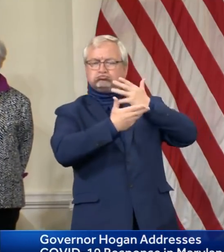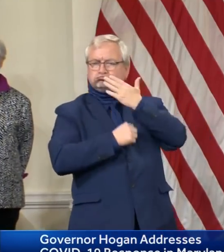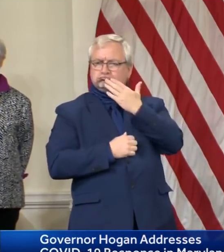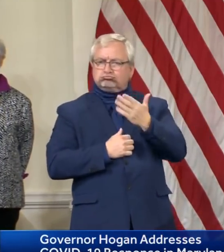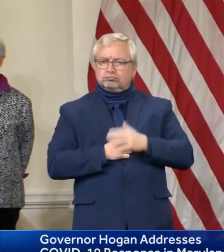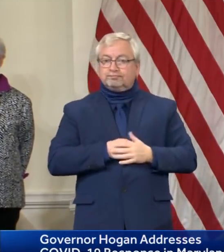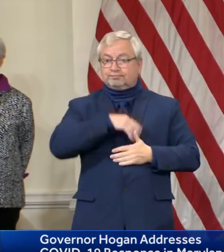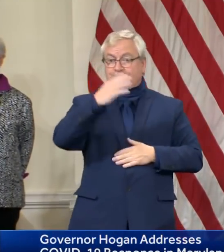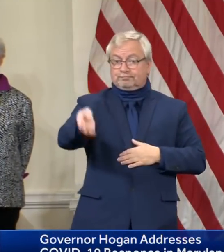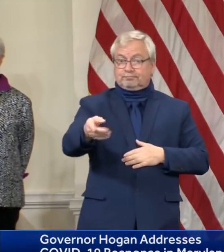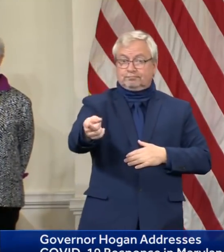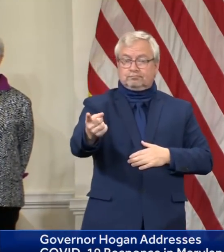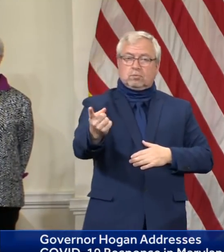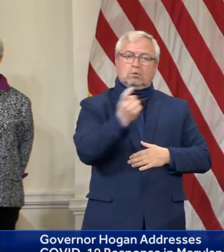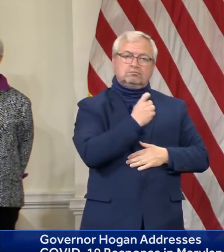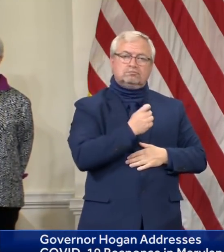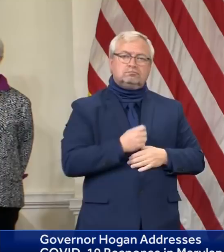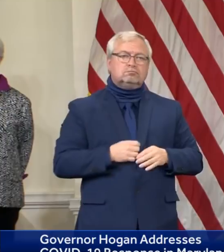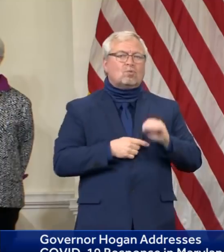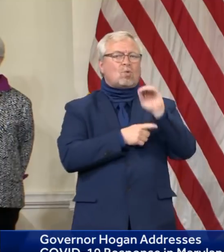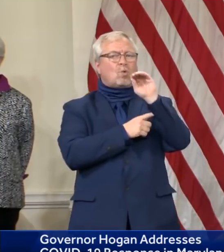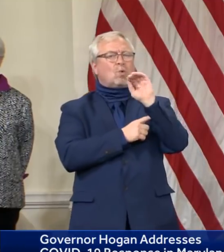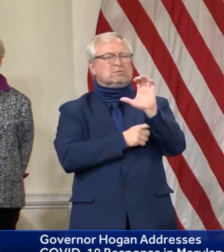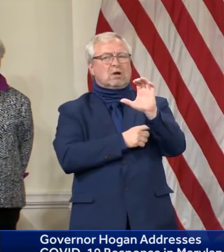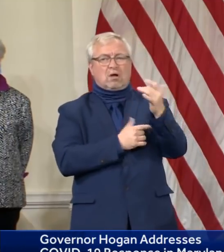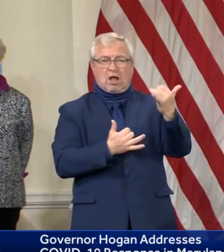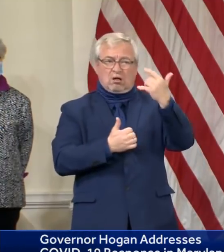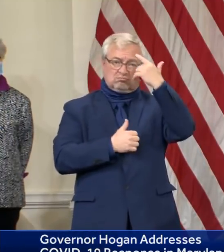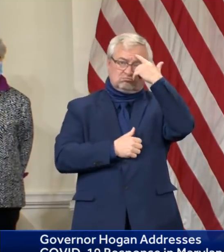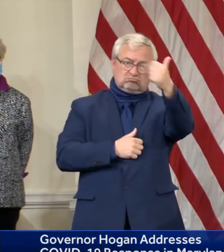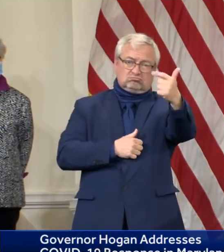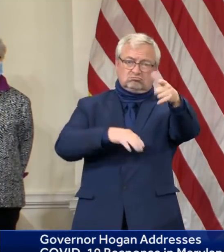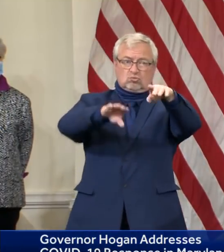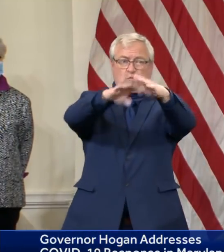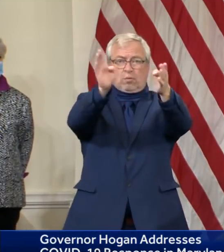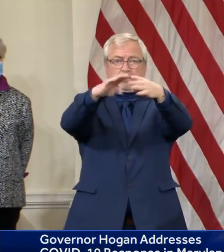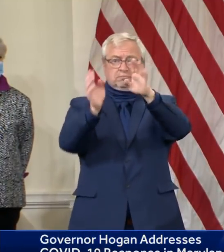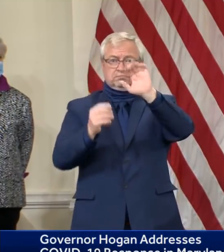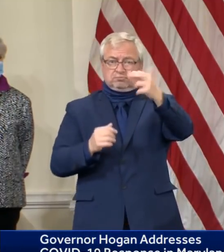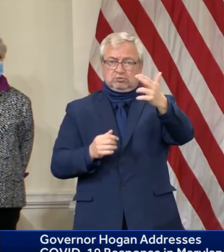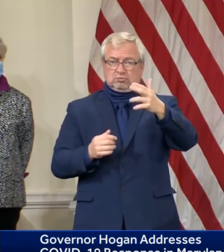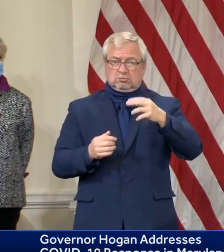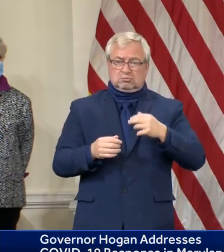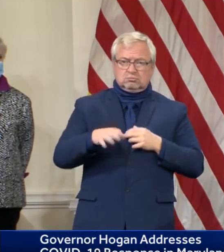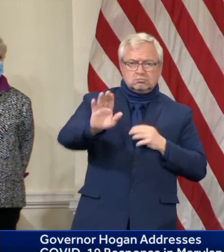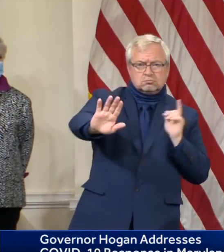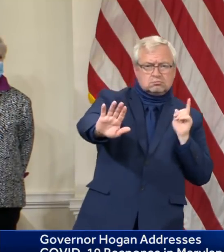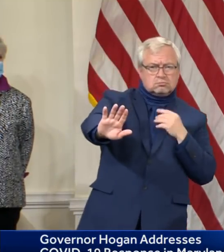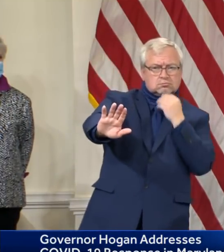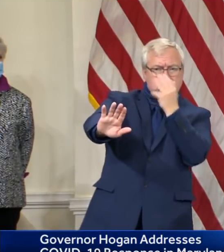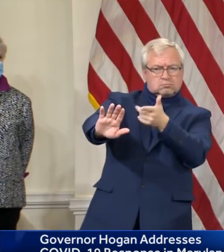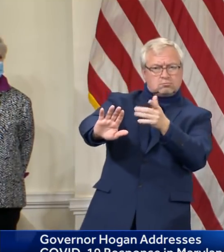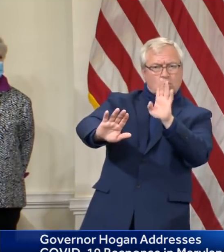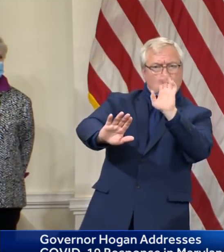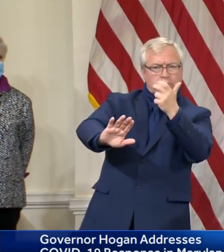THERE’S NOTHING I WANTED TO SAY THAT I HAVE NOT SAID.